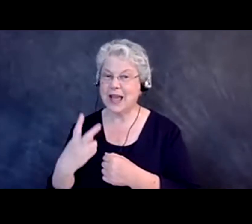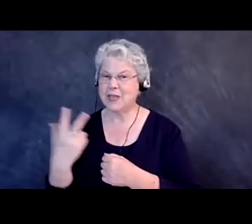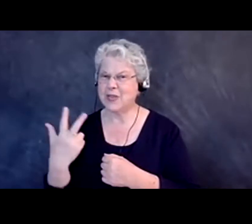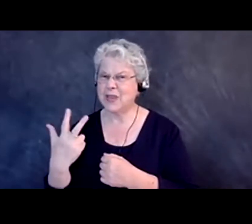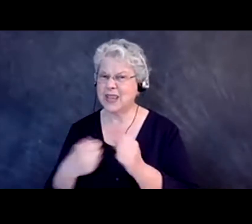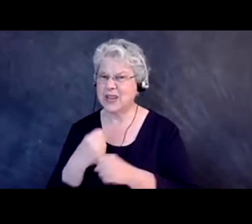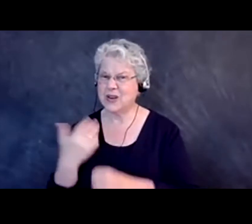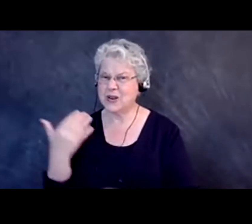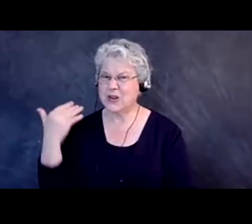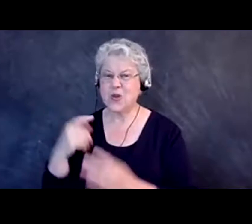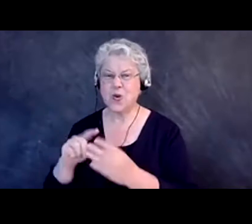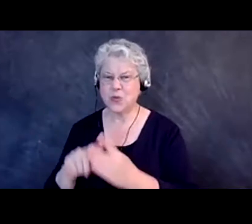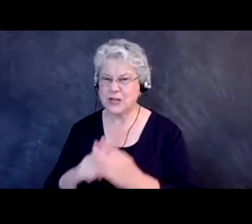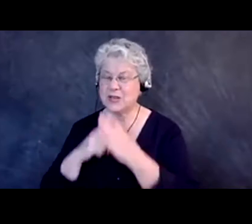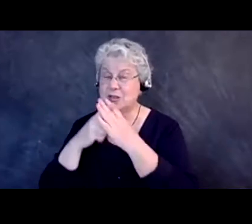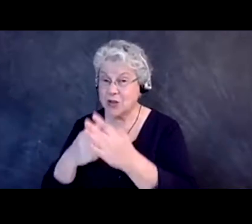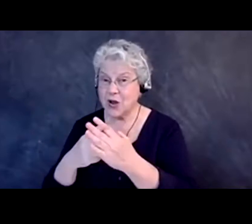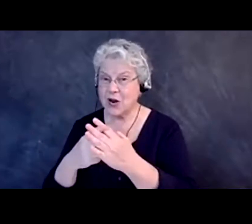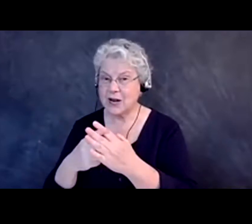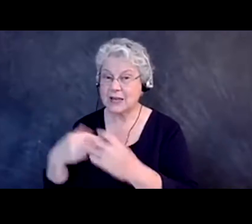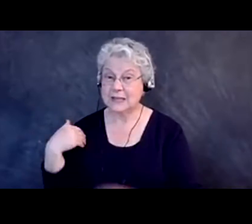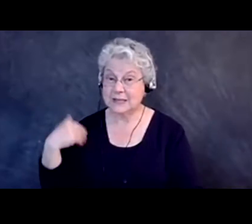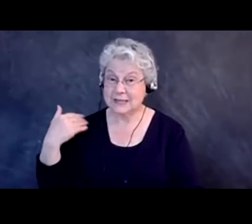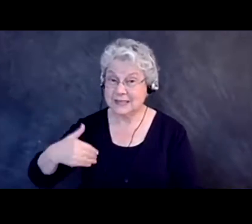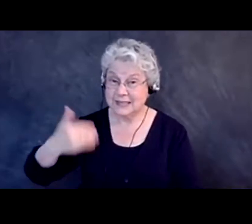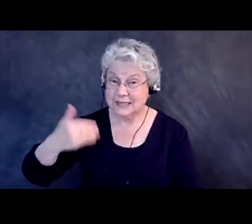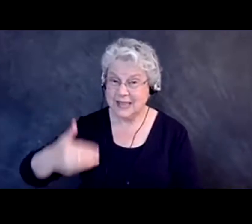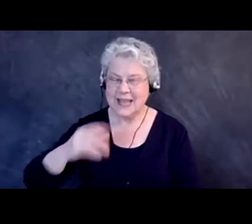and, you know, we're -- two years, second year into the pandemic. So,